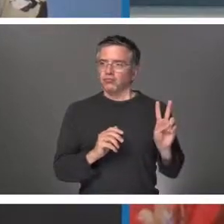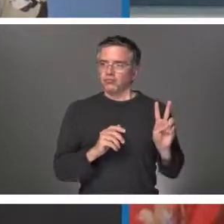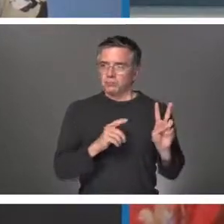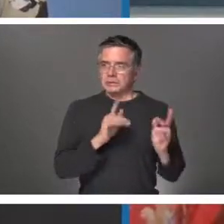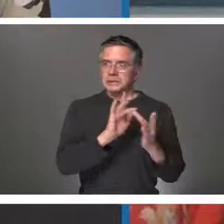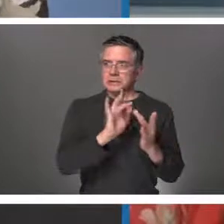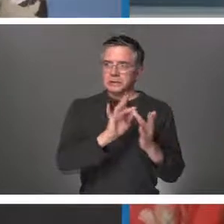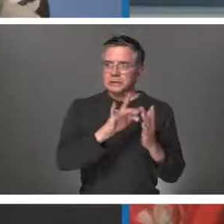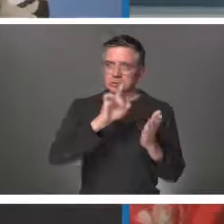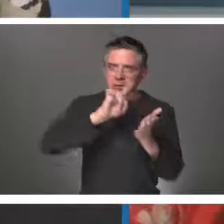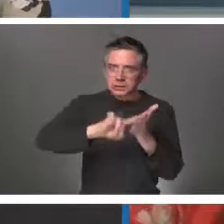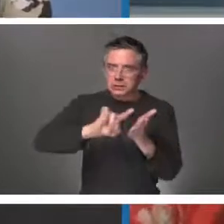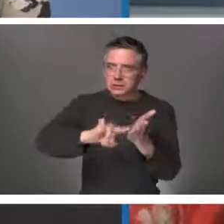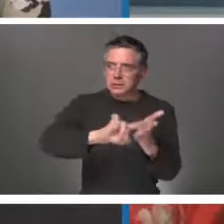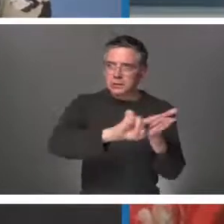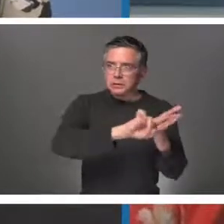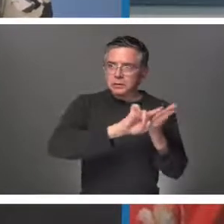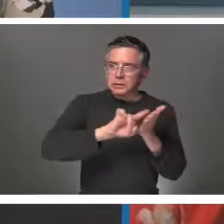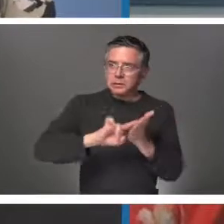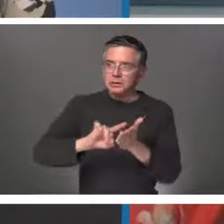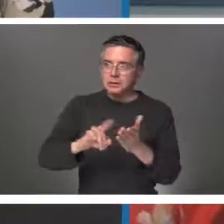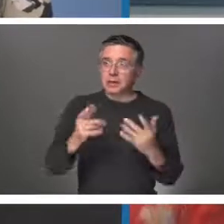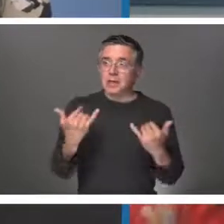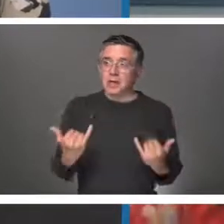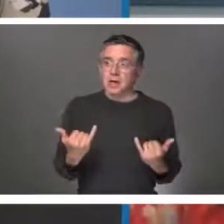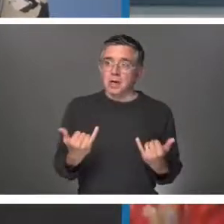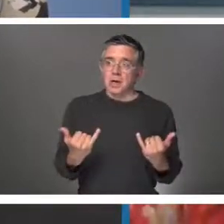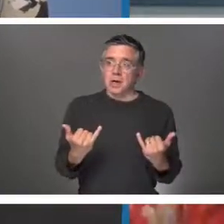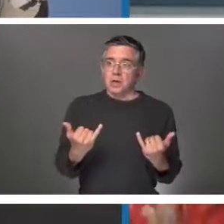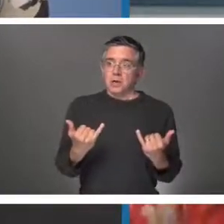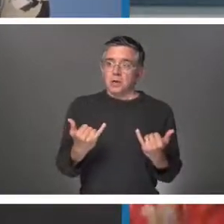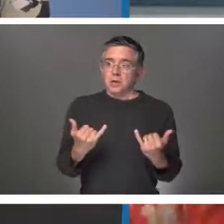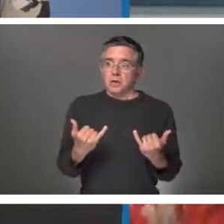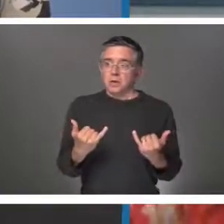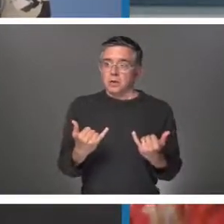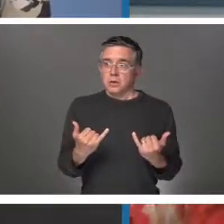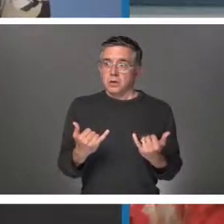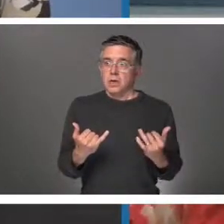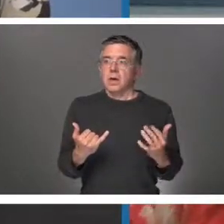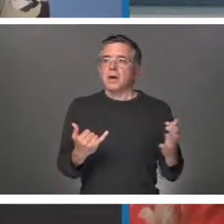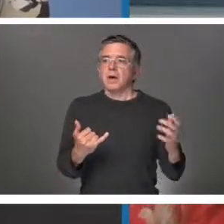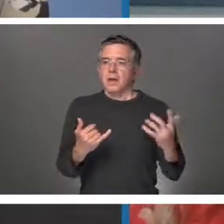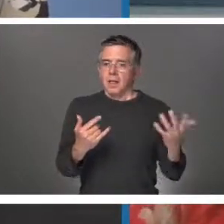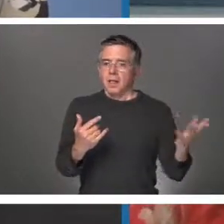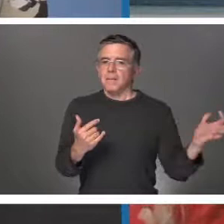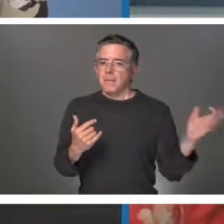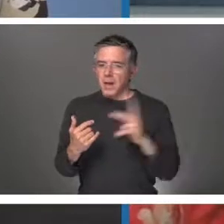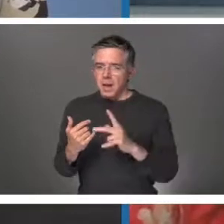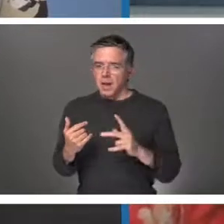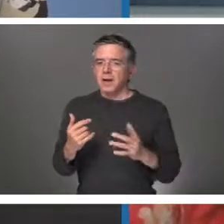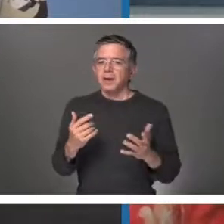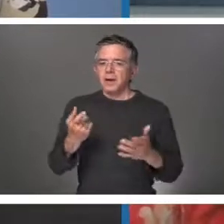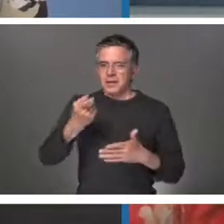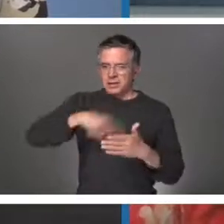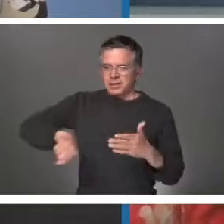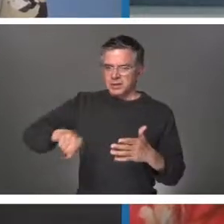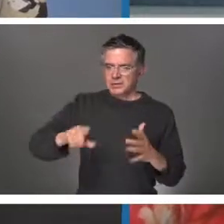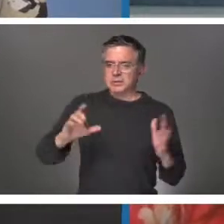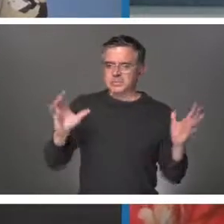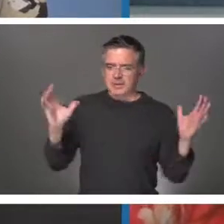and I know that they're returning to Unity Care next week to help with these vaccine efforts, and we've really appreciated having them,